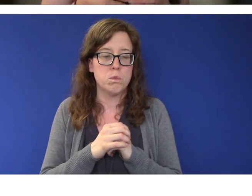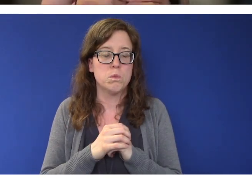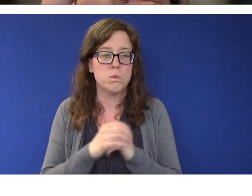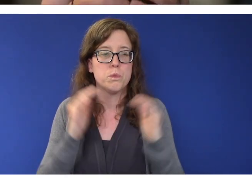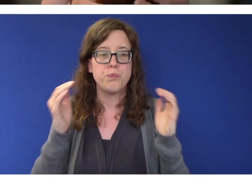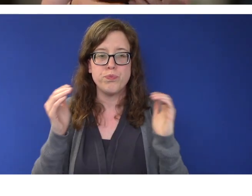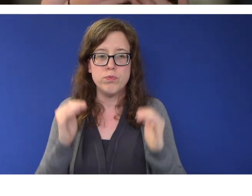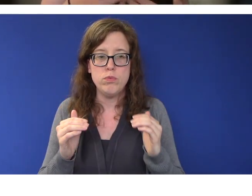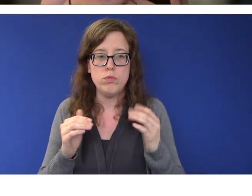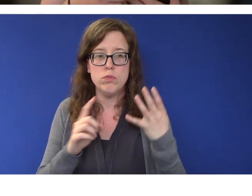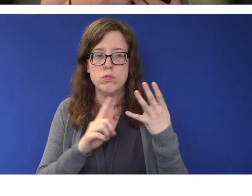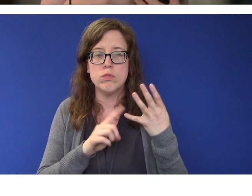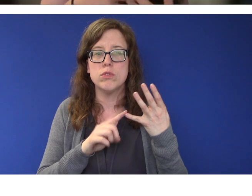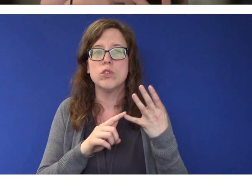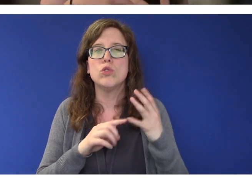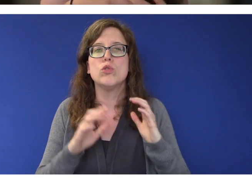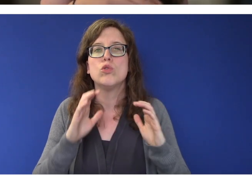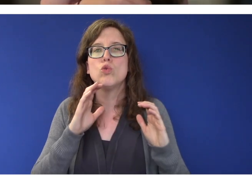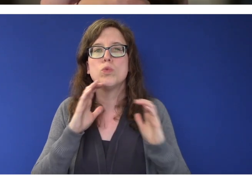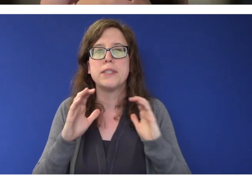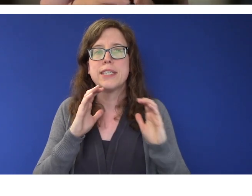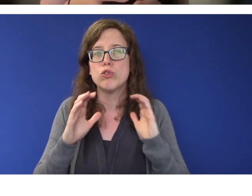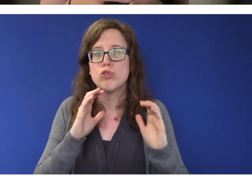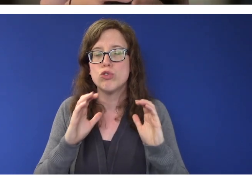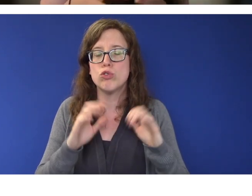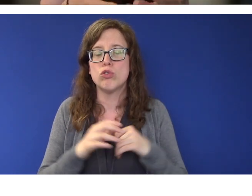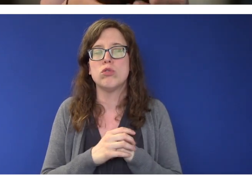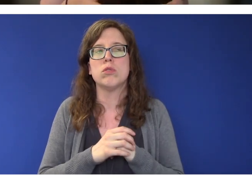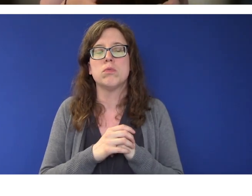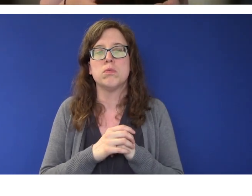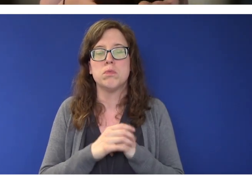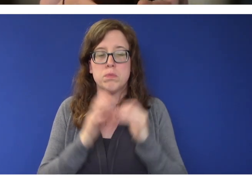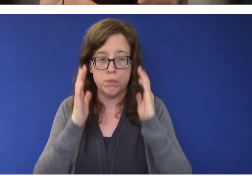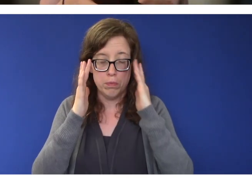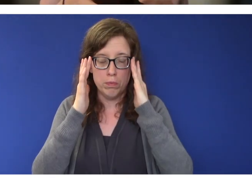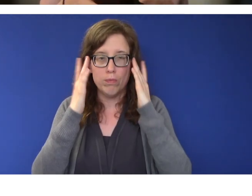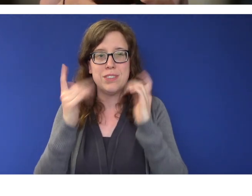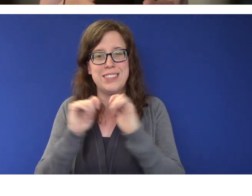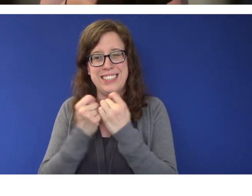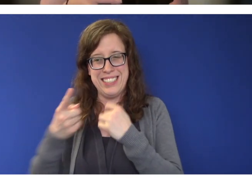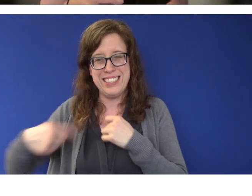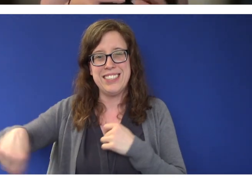So the next one is communication. And in this area the team really needs